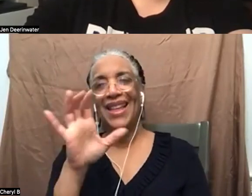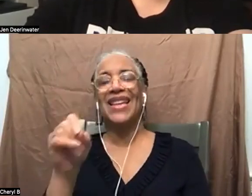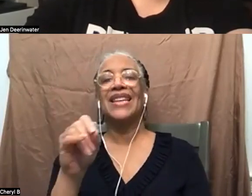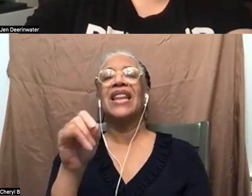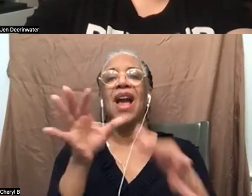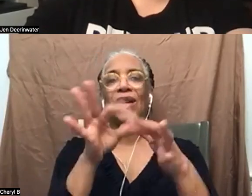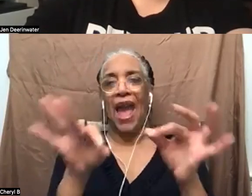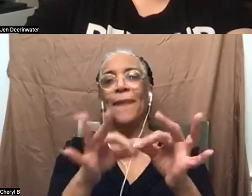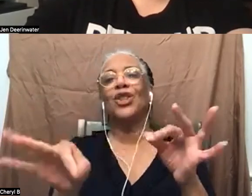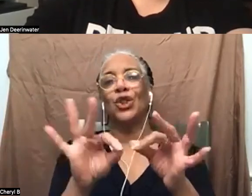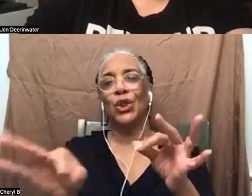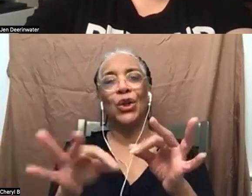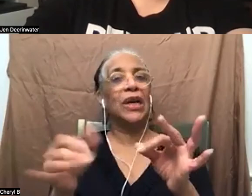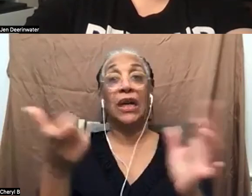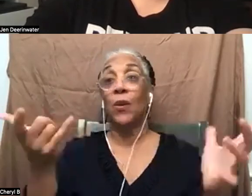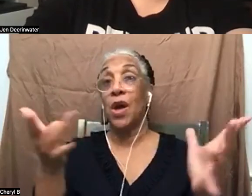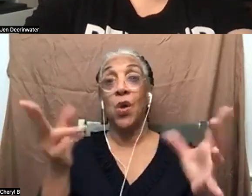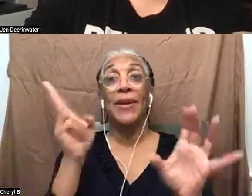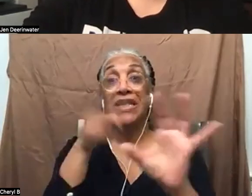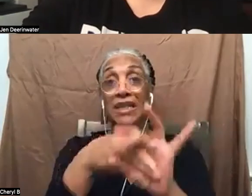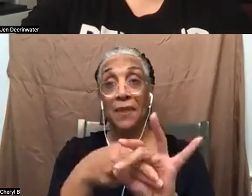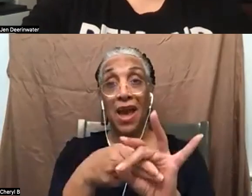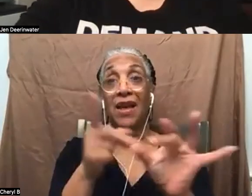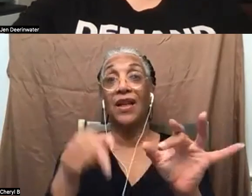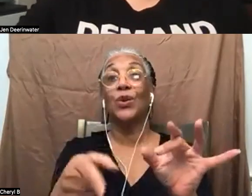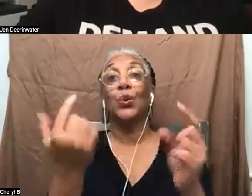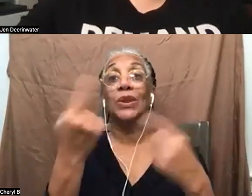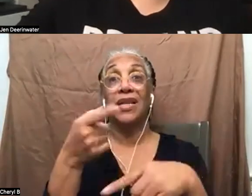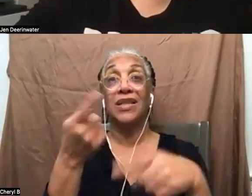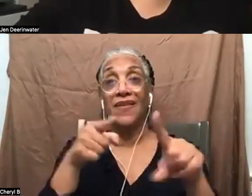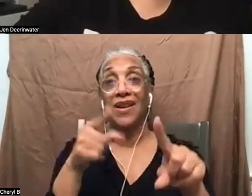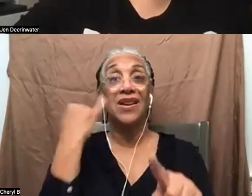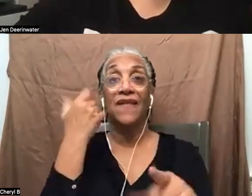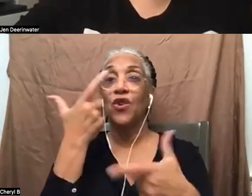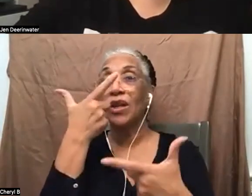If anyone who participated in today's event is interested in seeing future